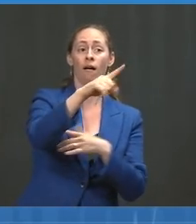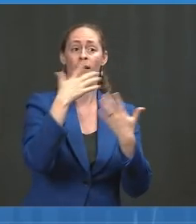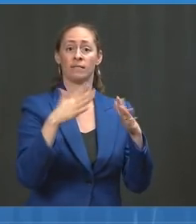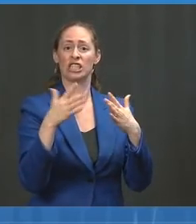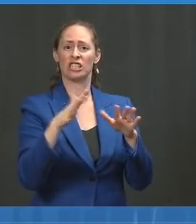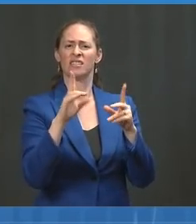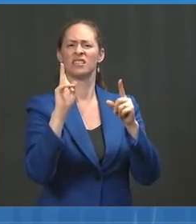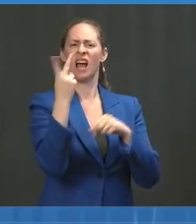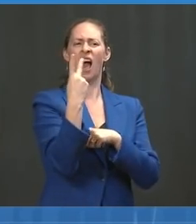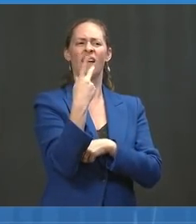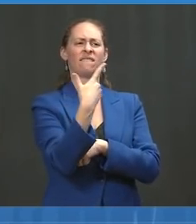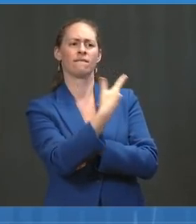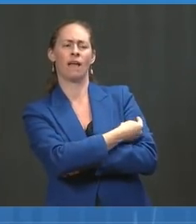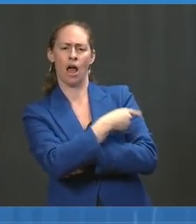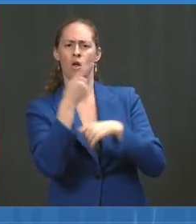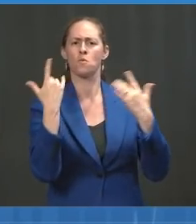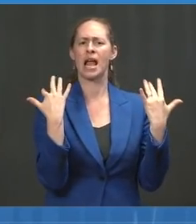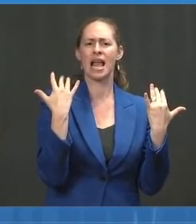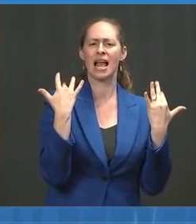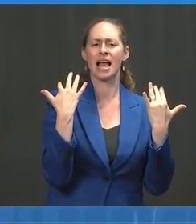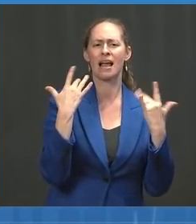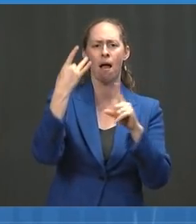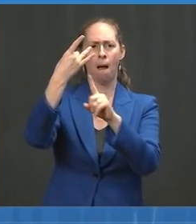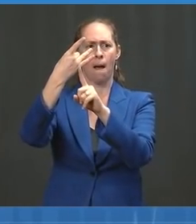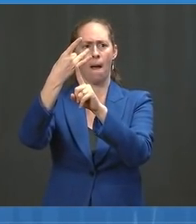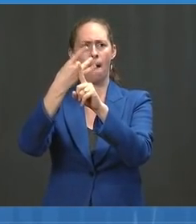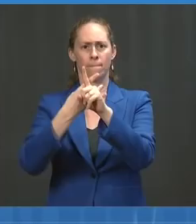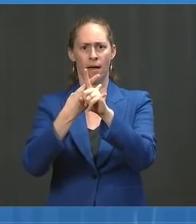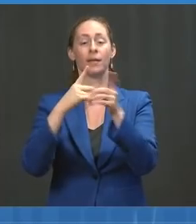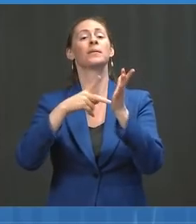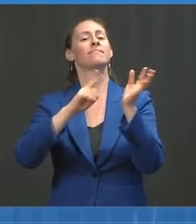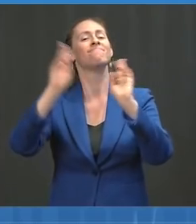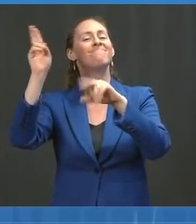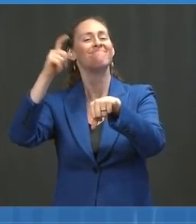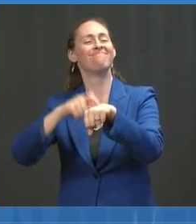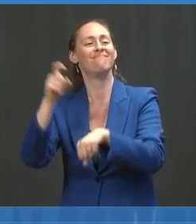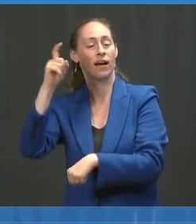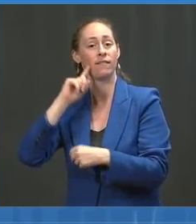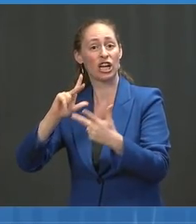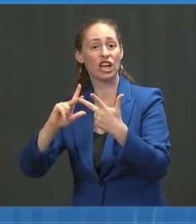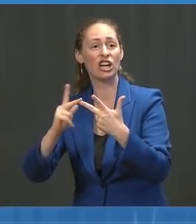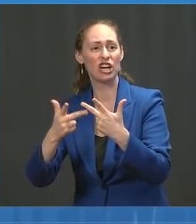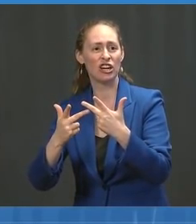We're working closely with states, pharmacies, and others who will get the job done at the local level.